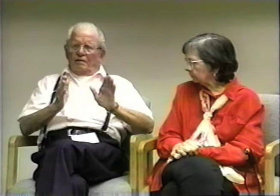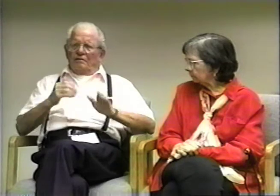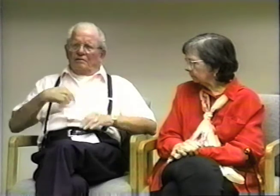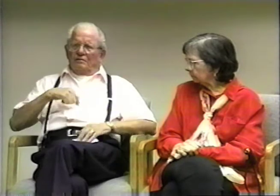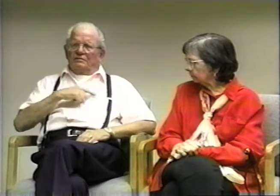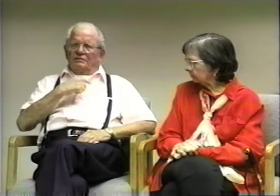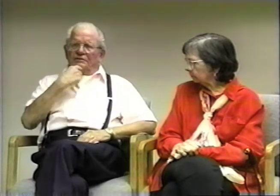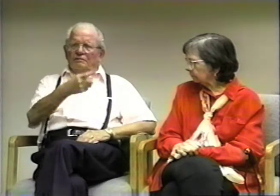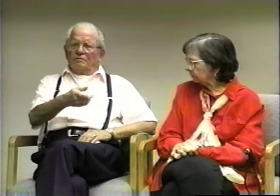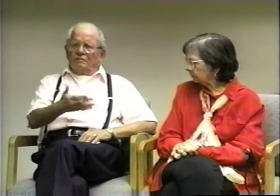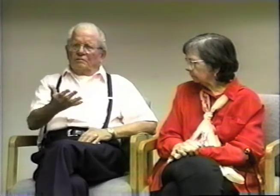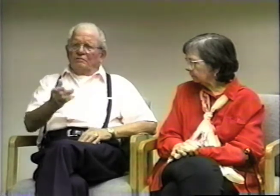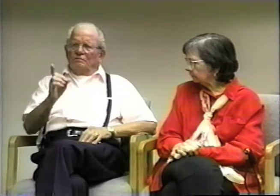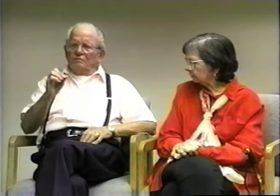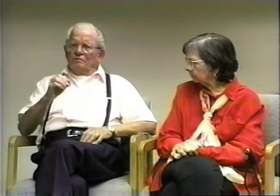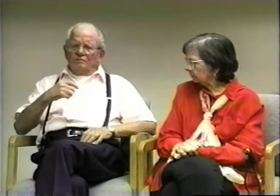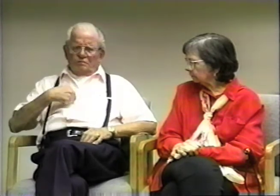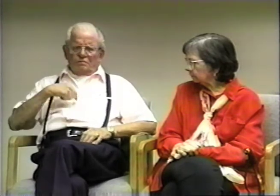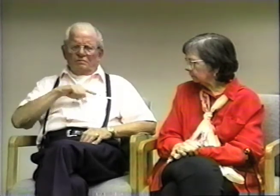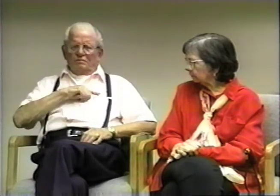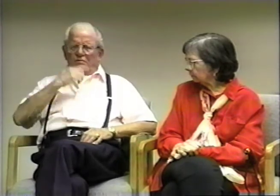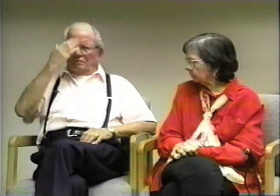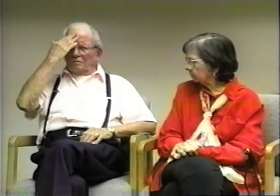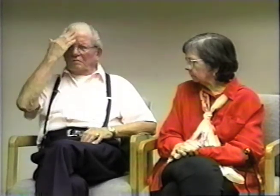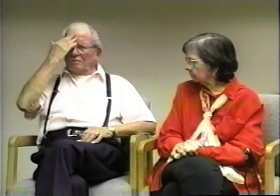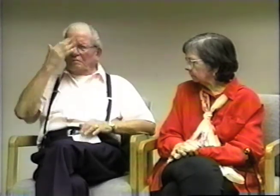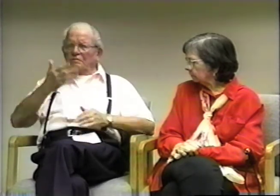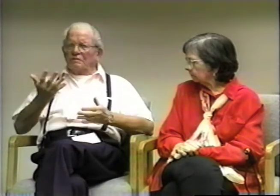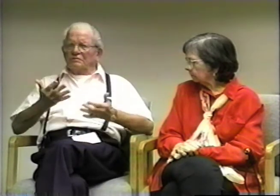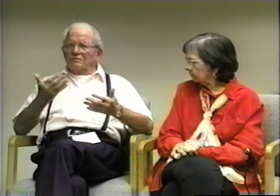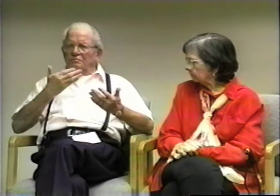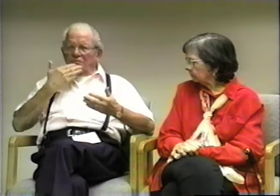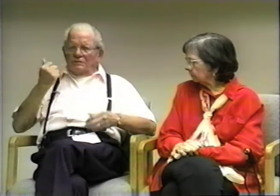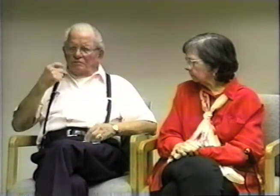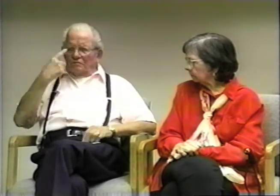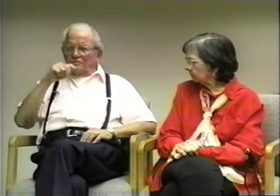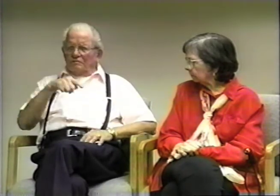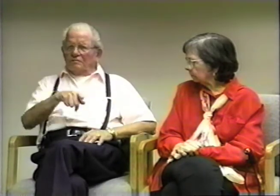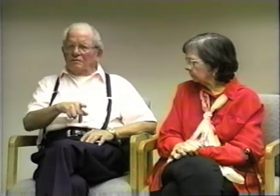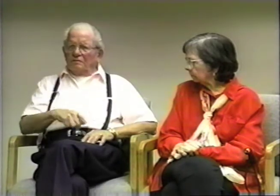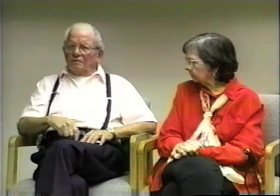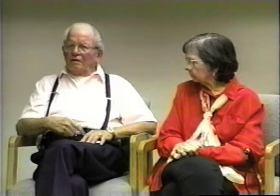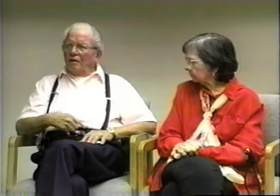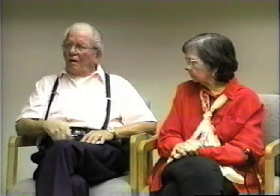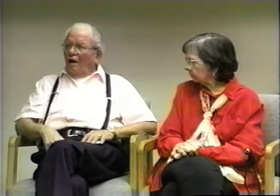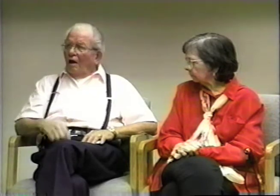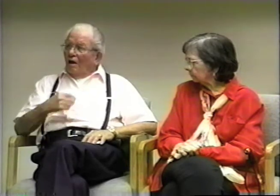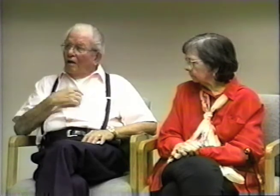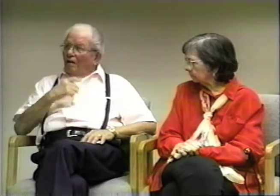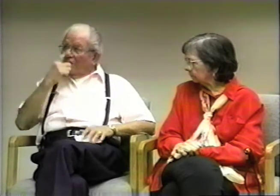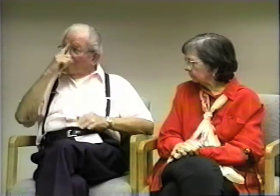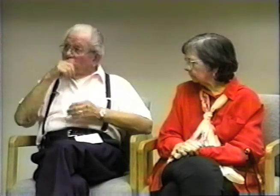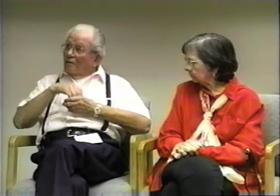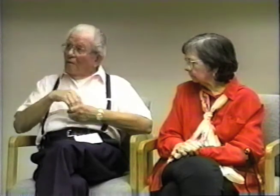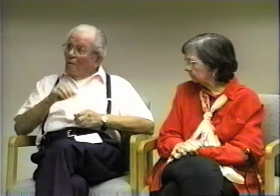"You Deaf people should sit down and let us tell you what to do. We know what is best for you!"